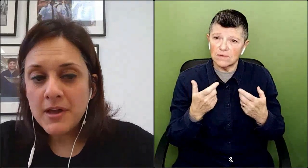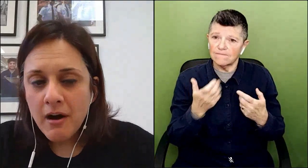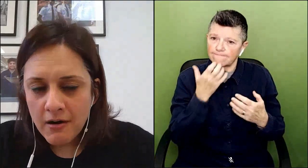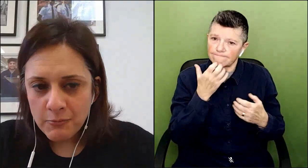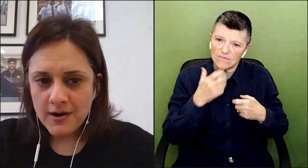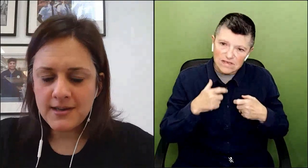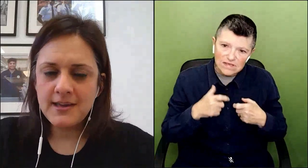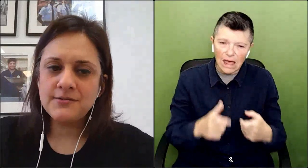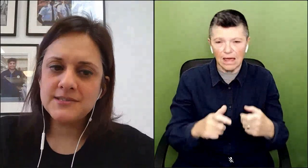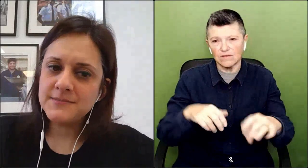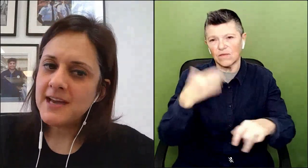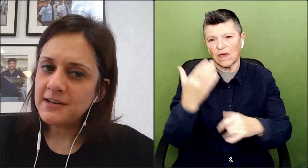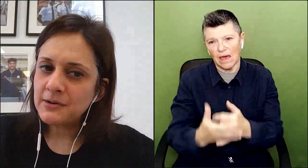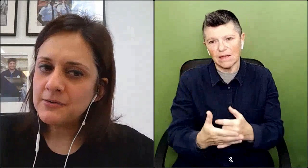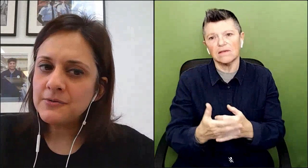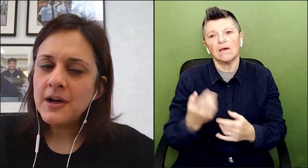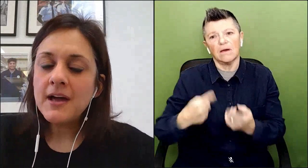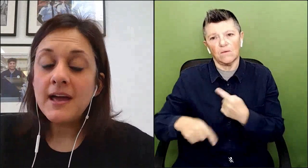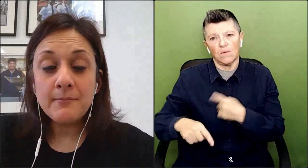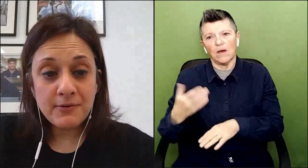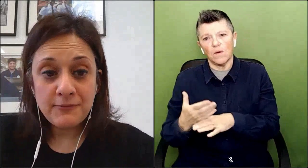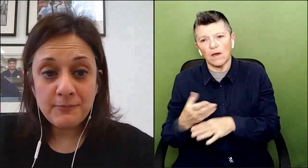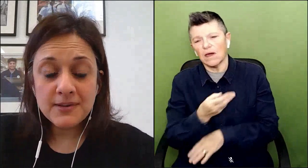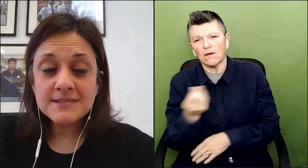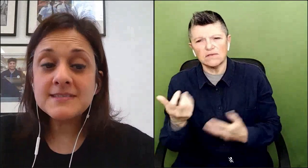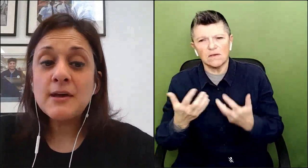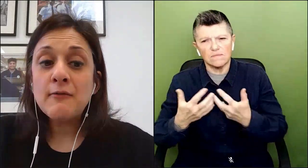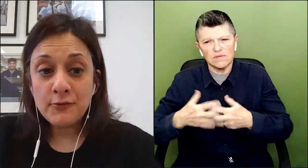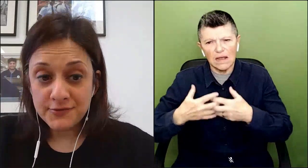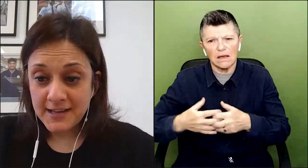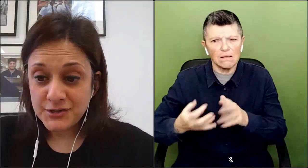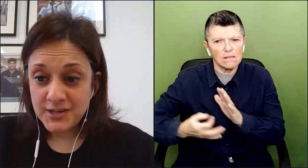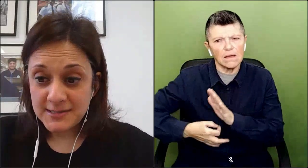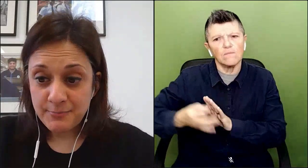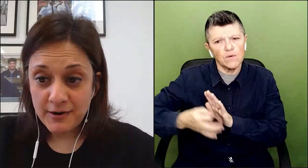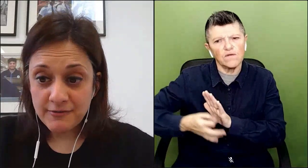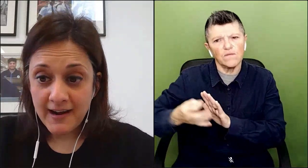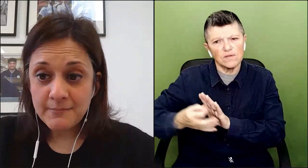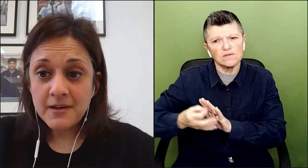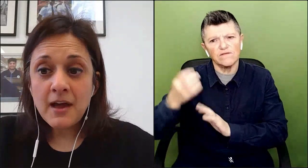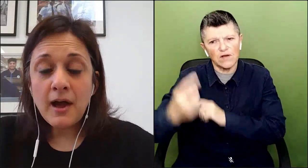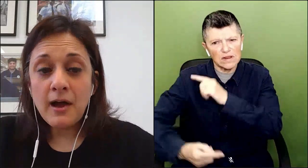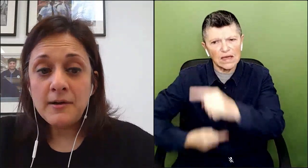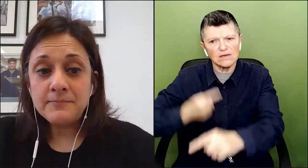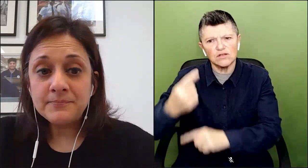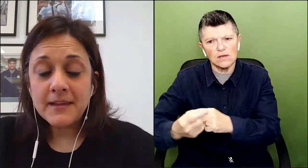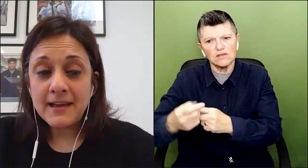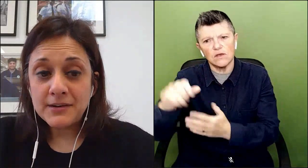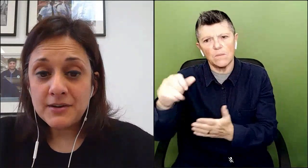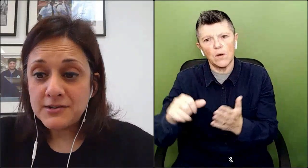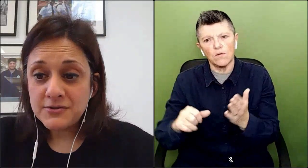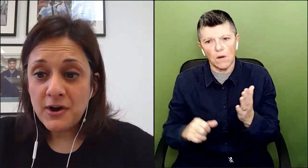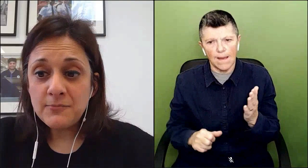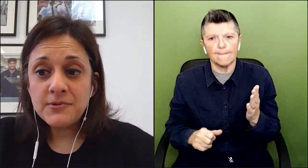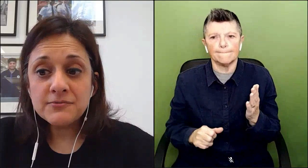We are working on some technical improvements for next year's programme, and I do hope you'll